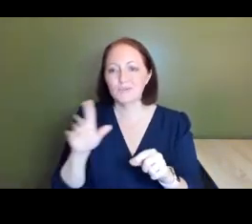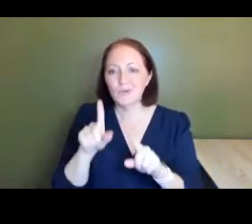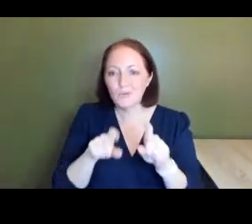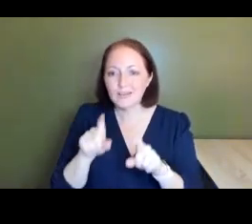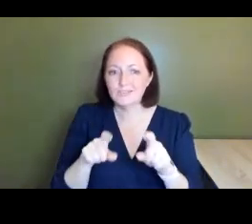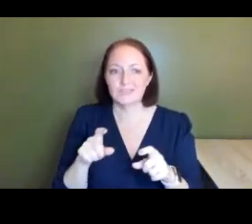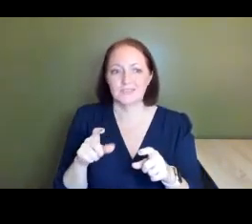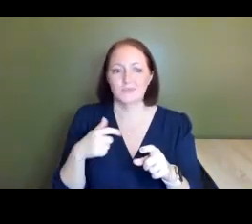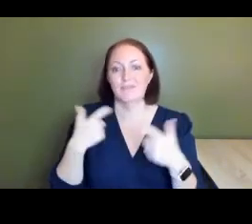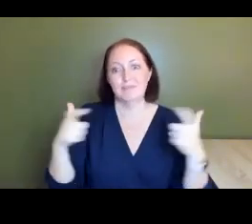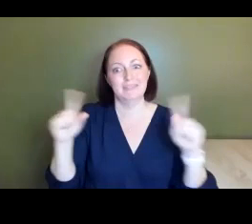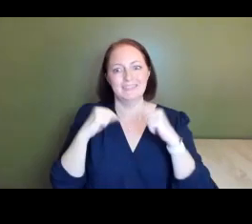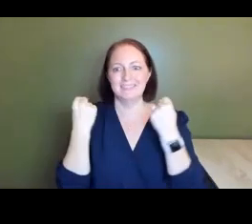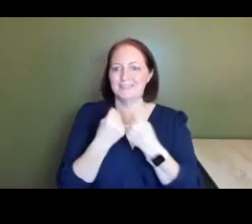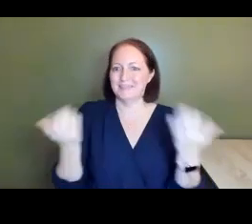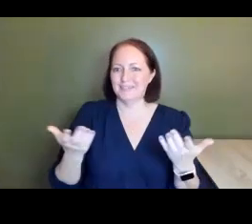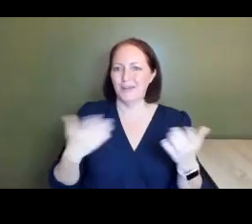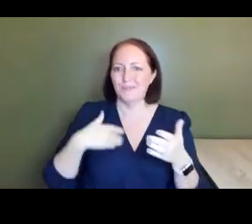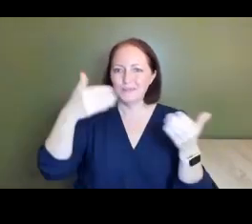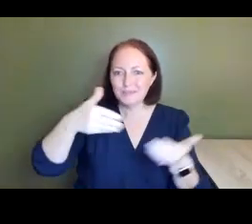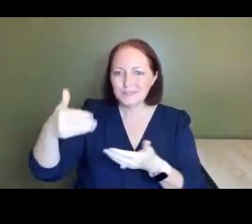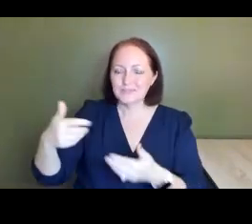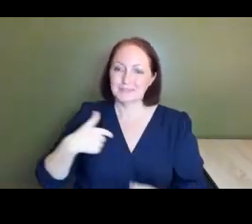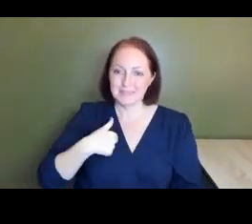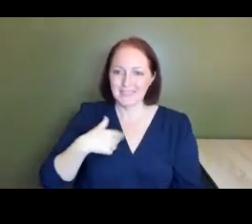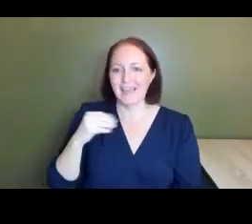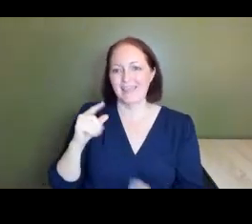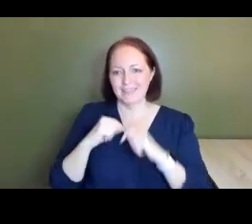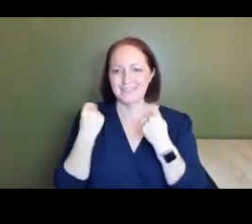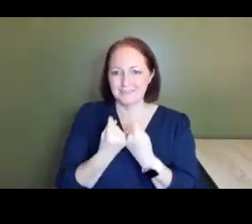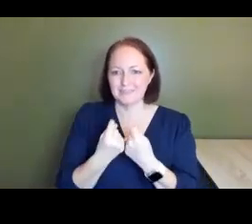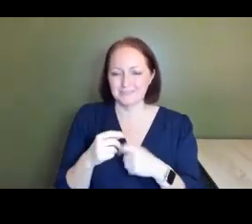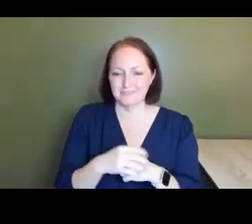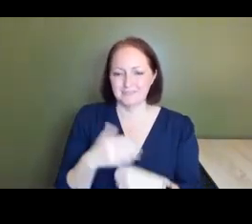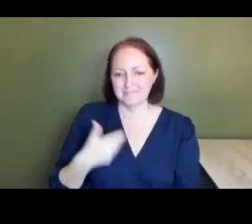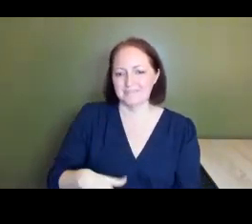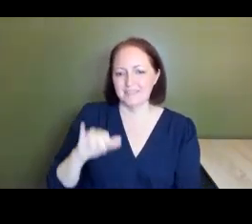have a big team with us so I’d like to introduce myself and our team. My name is Jennifer Osalbo